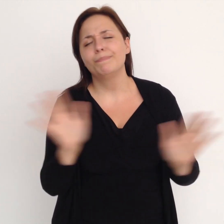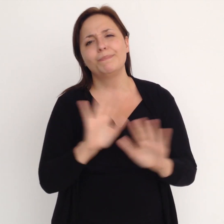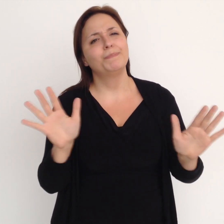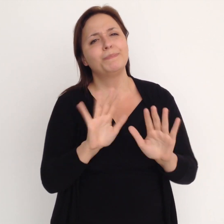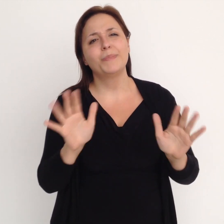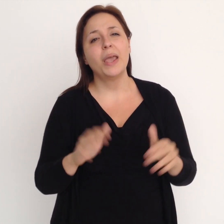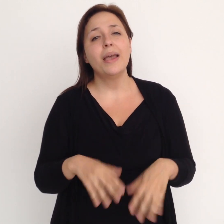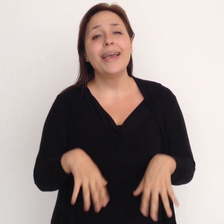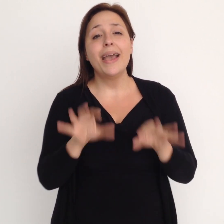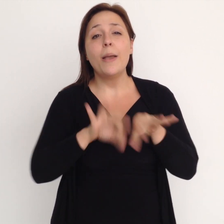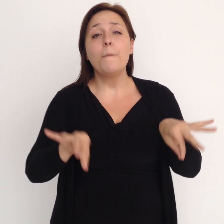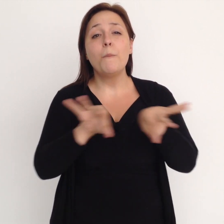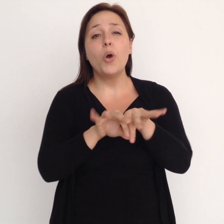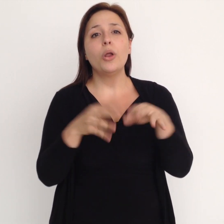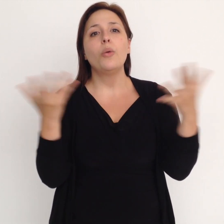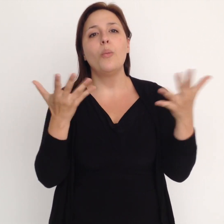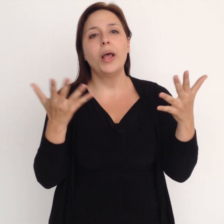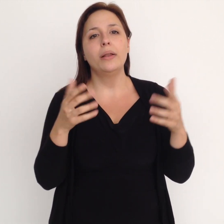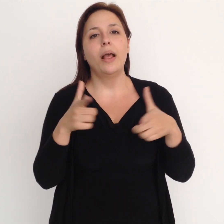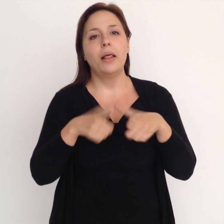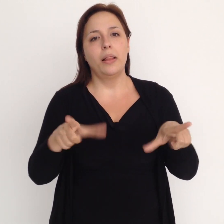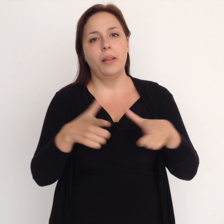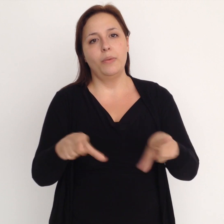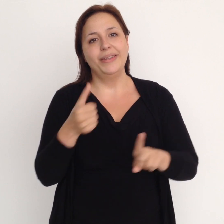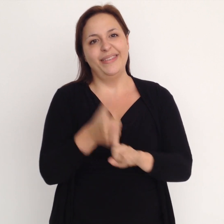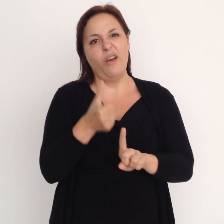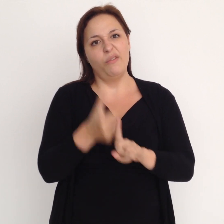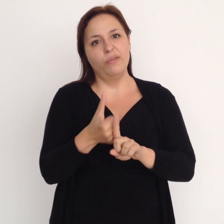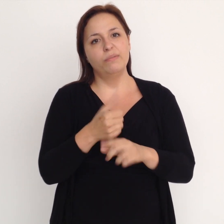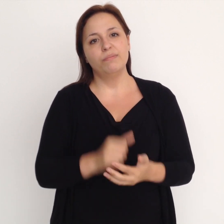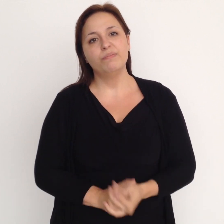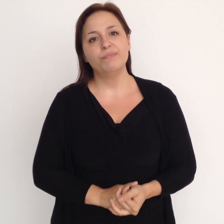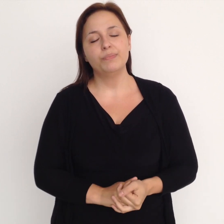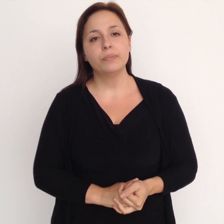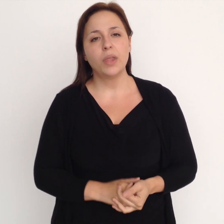But it doesn't matter if it is signed or spoken, what is really important is the exposure to language itself.